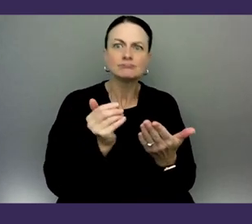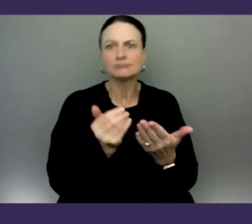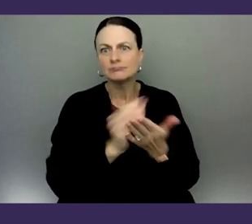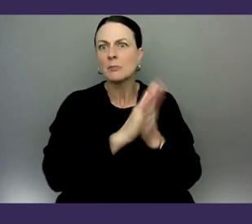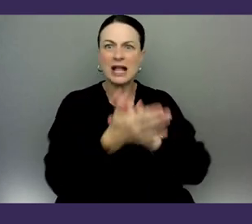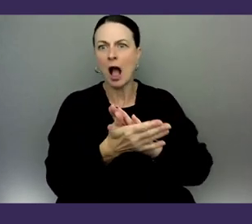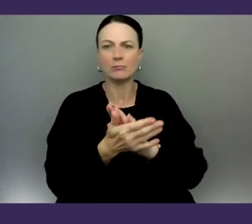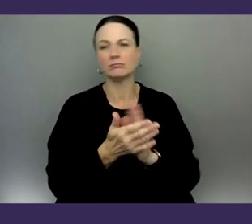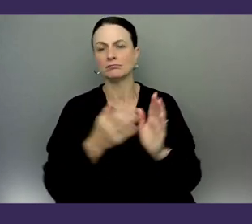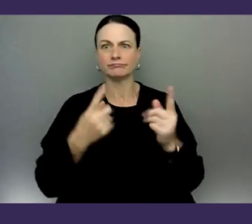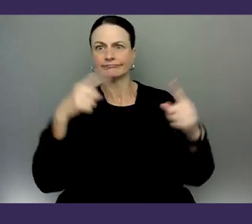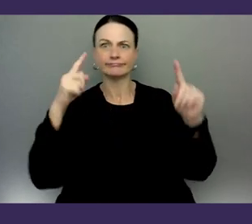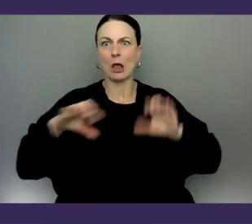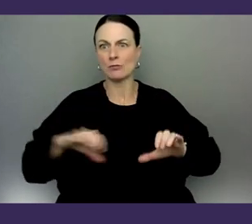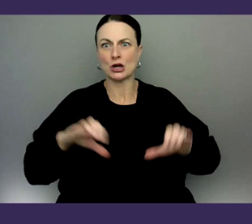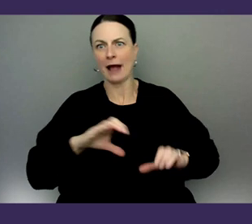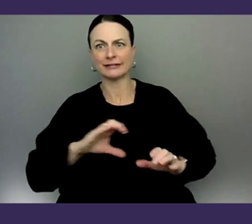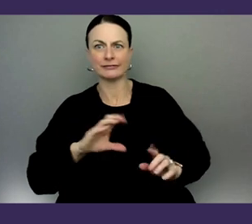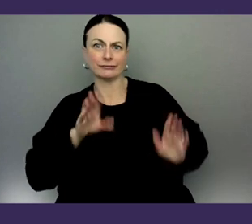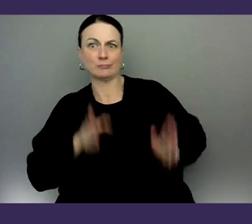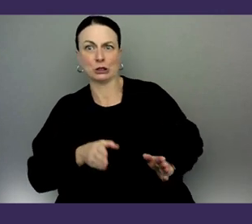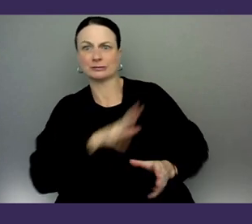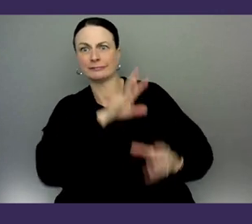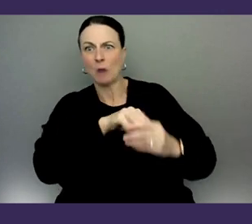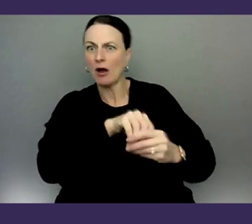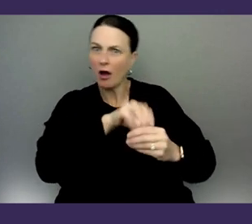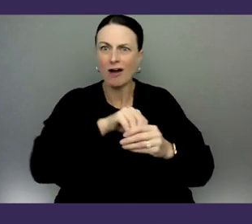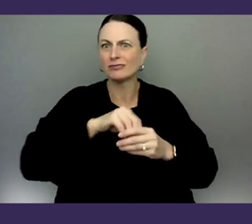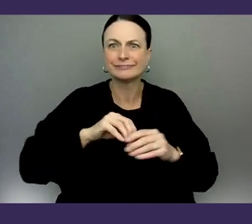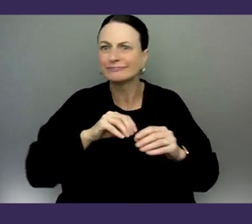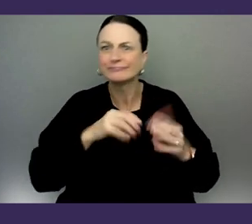just as we were trained back in early 2000 years,